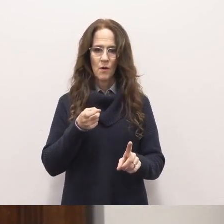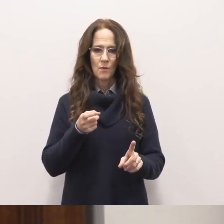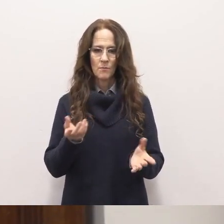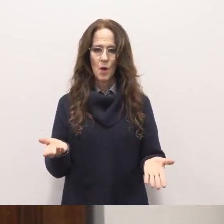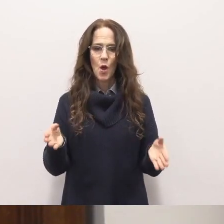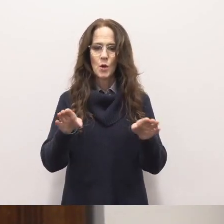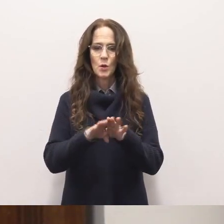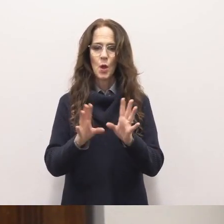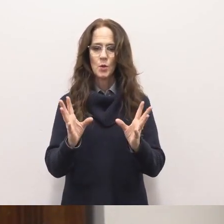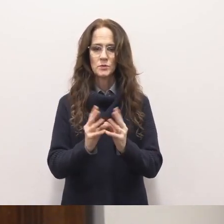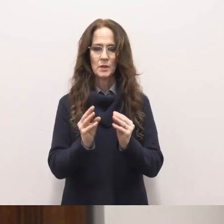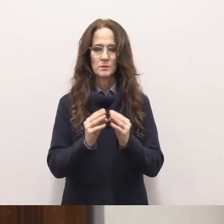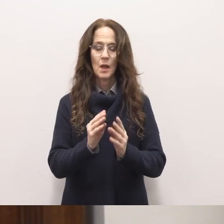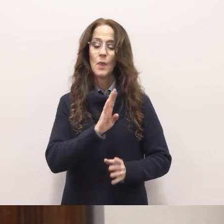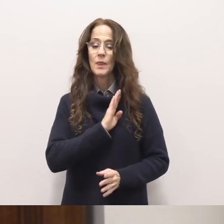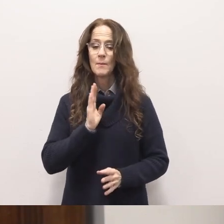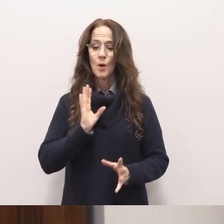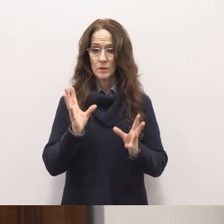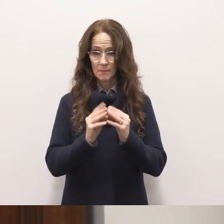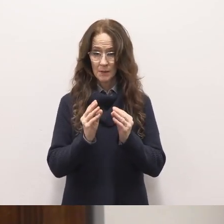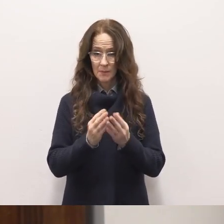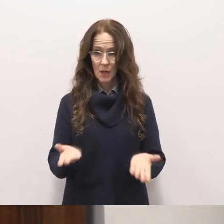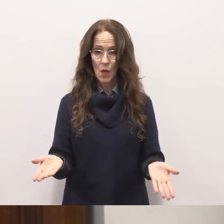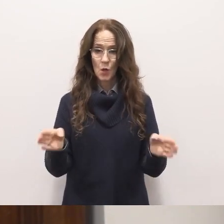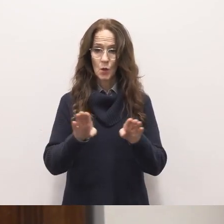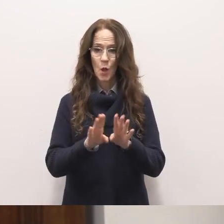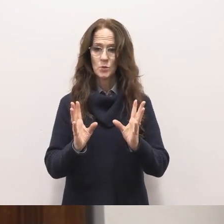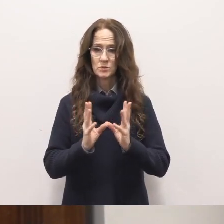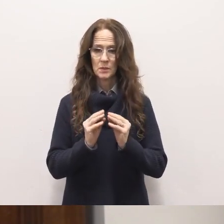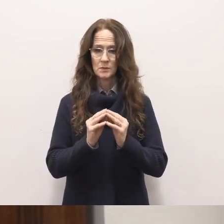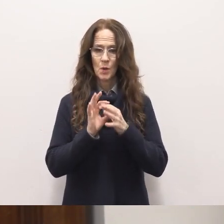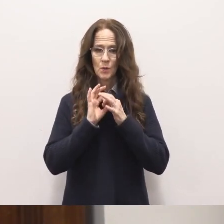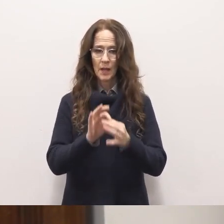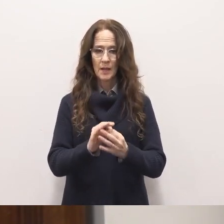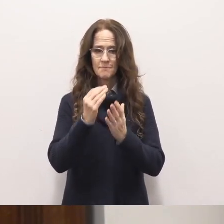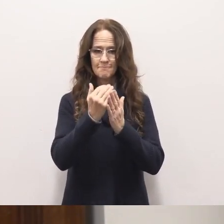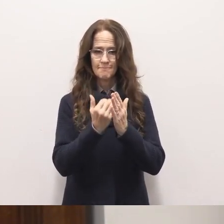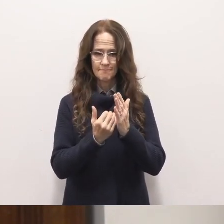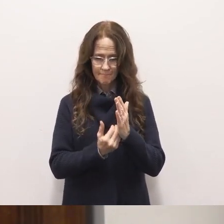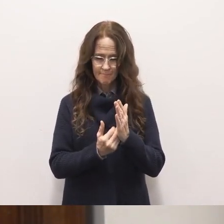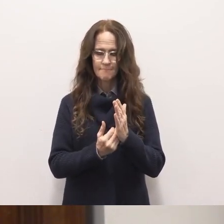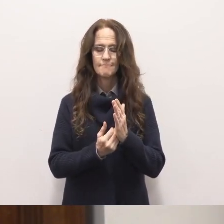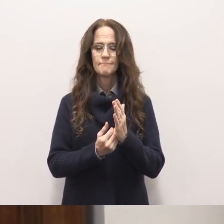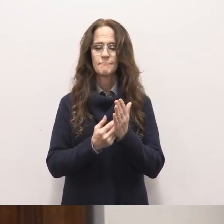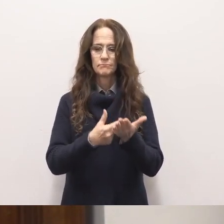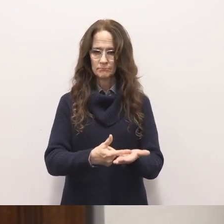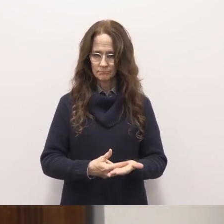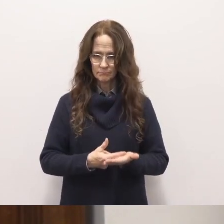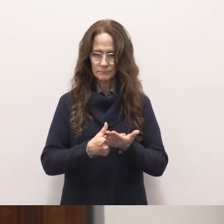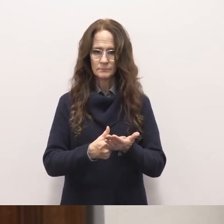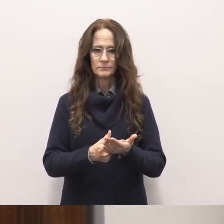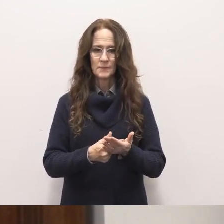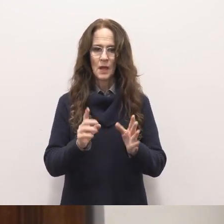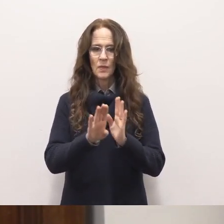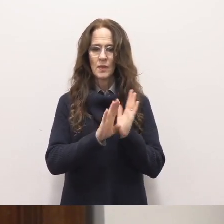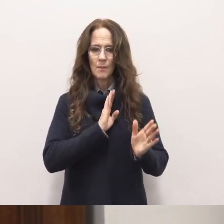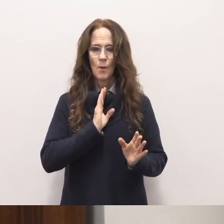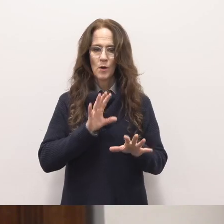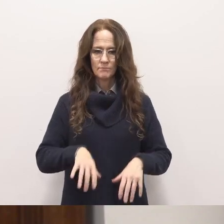So the board has been meeting in closed session regarding matters listed on today's agenda. The board took action on the following items.